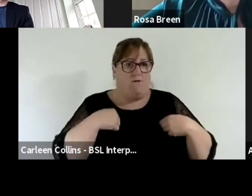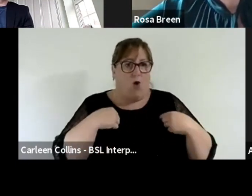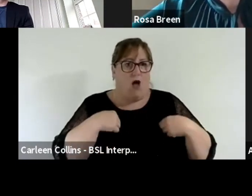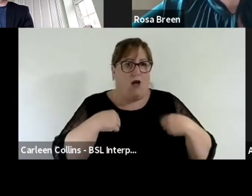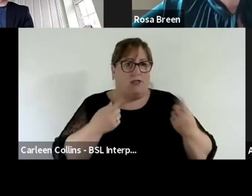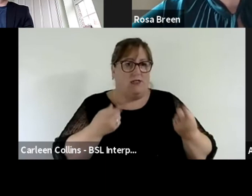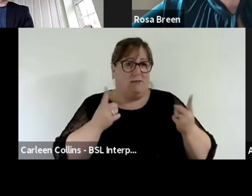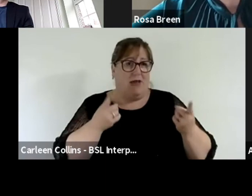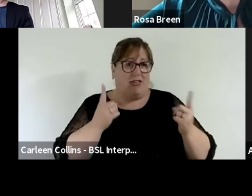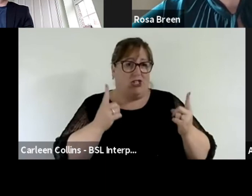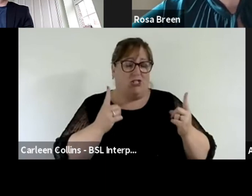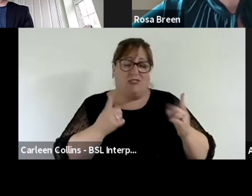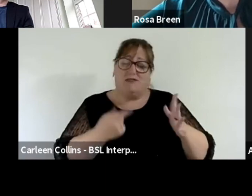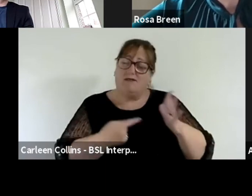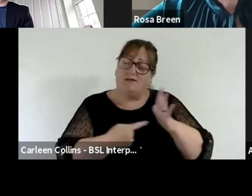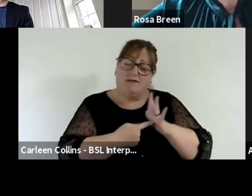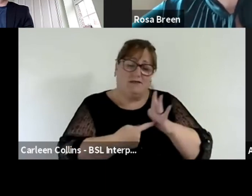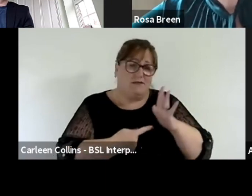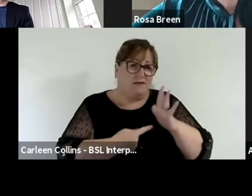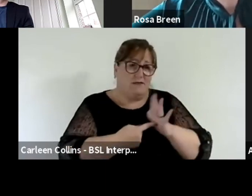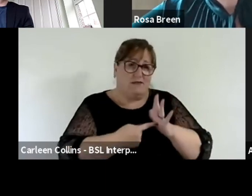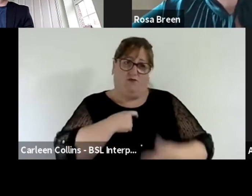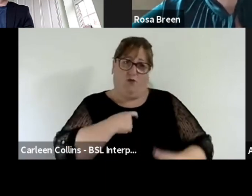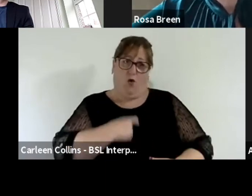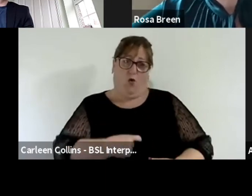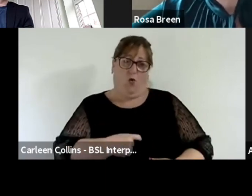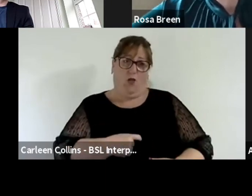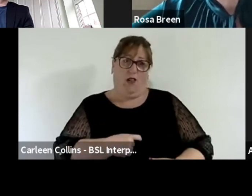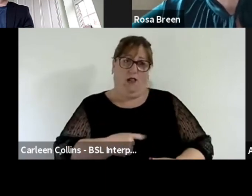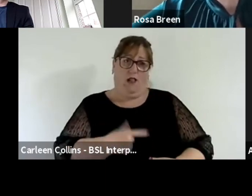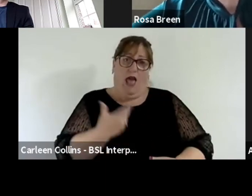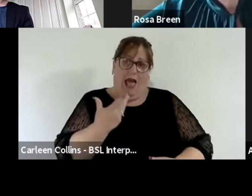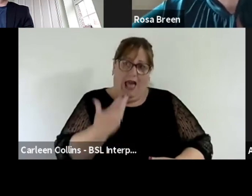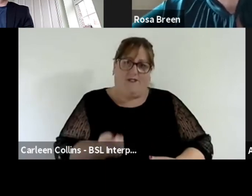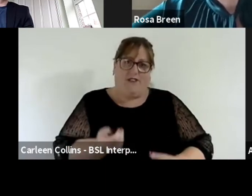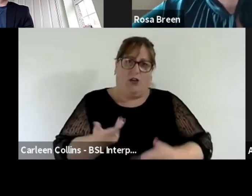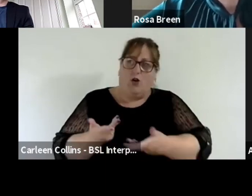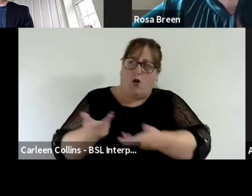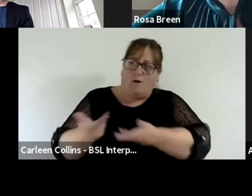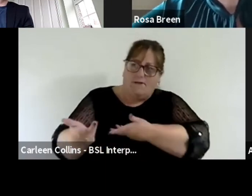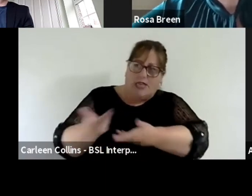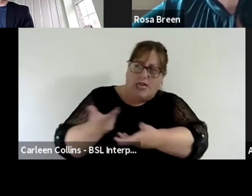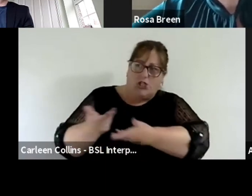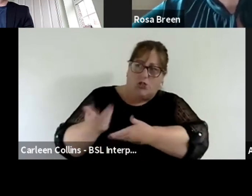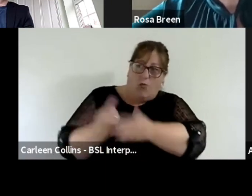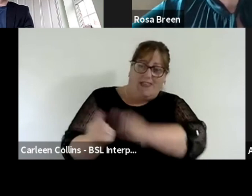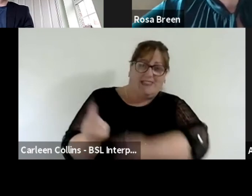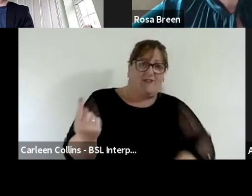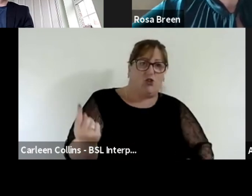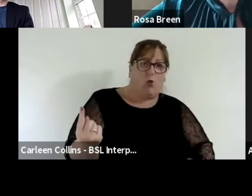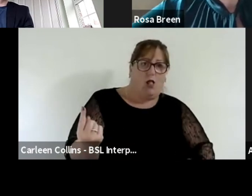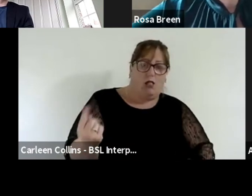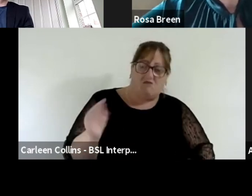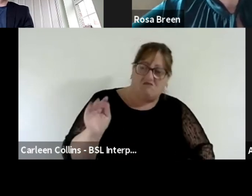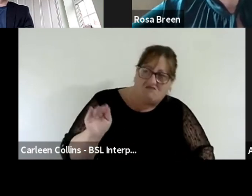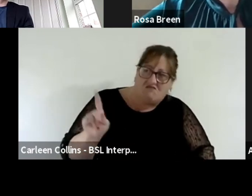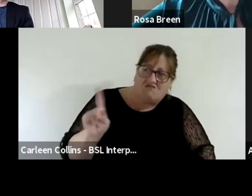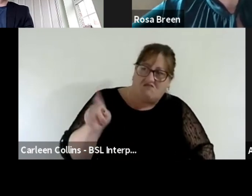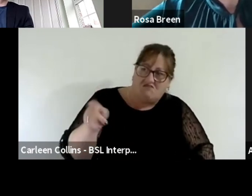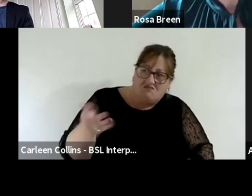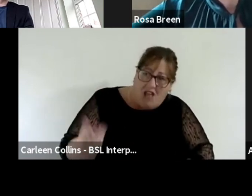They may assistive technology, as you have mentioned.